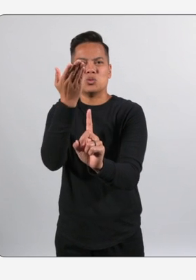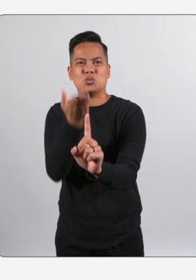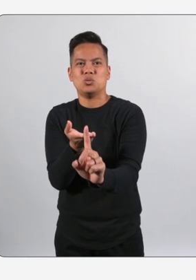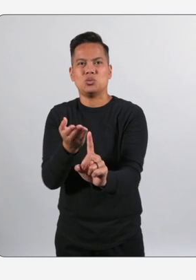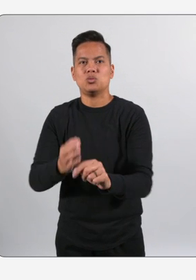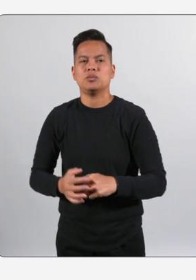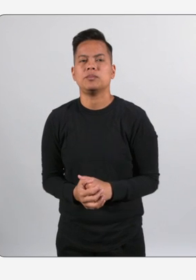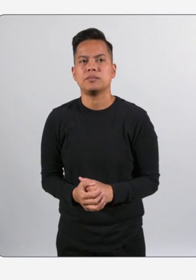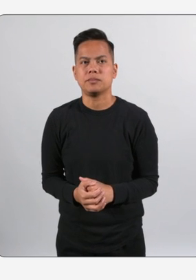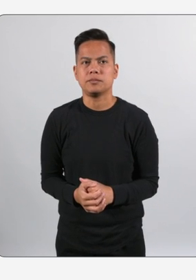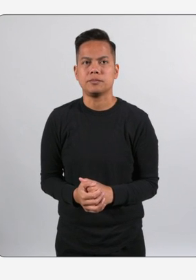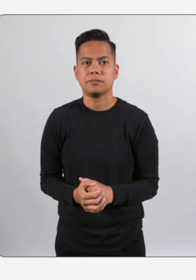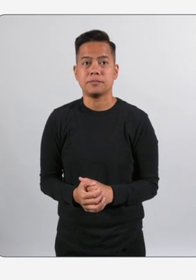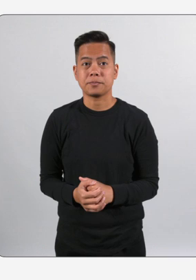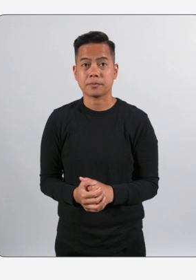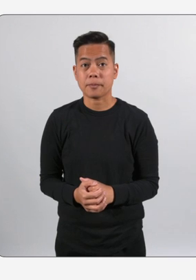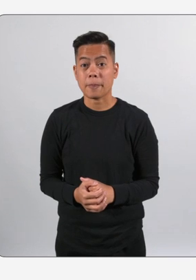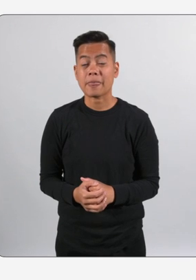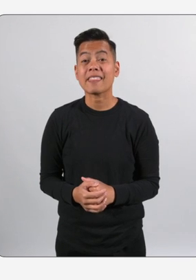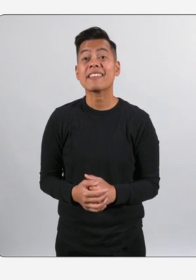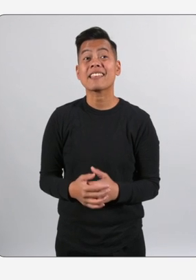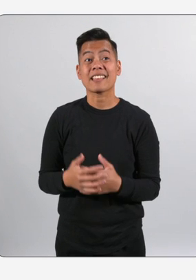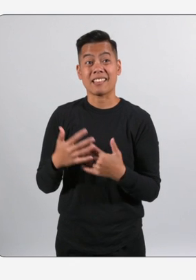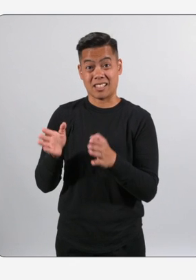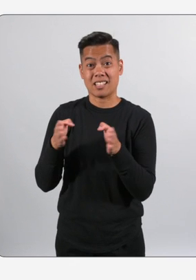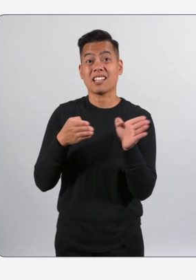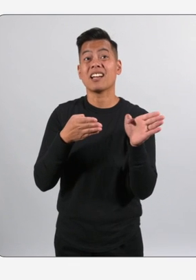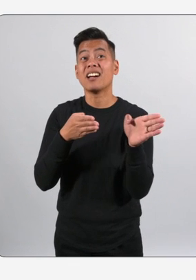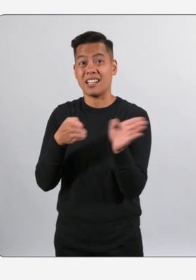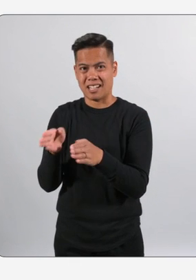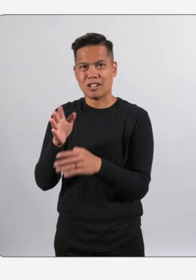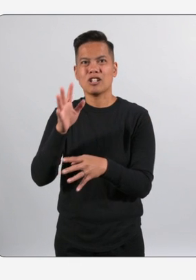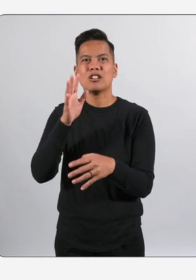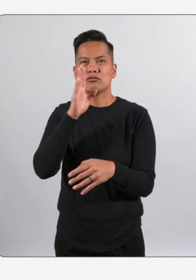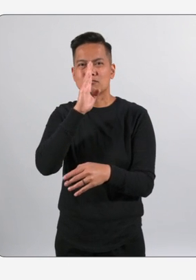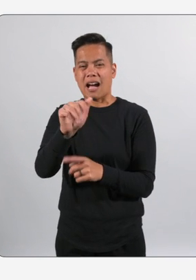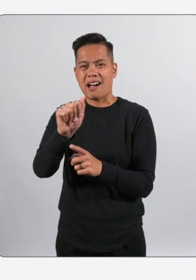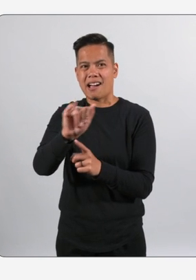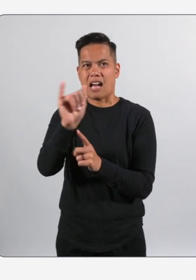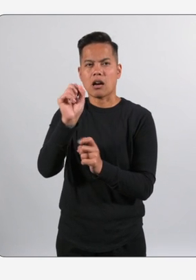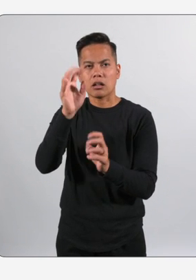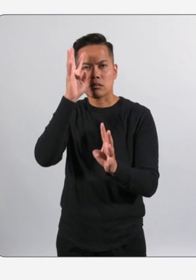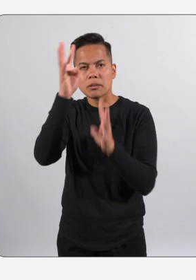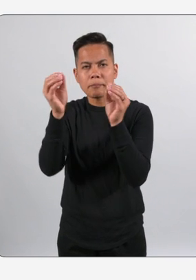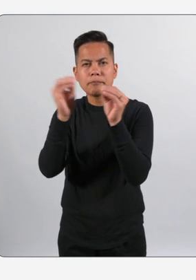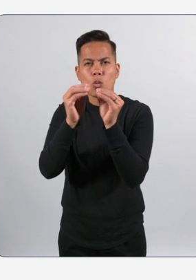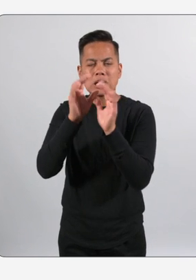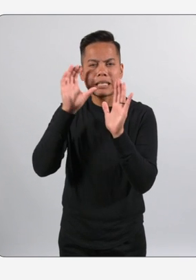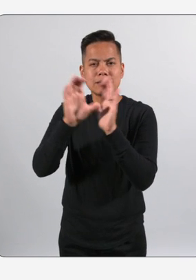Then you can direct the AI to create more images based on your creative vision. Throughout this flow, you'll be